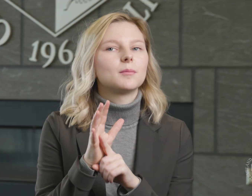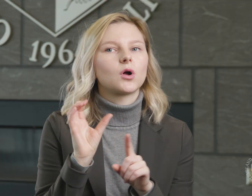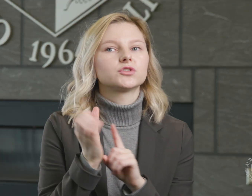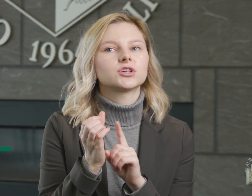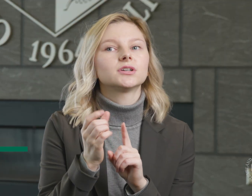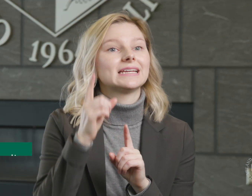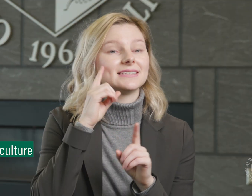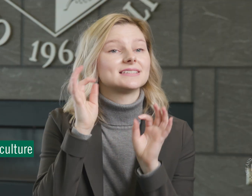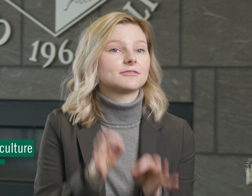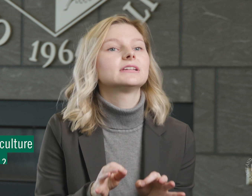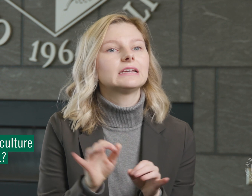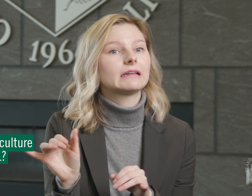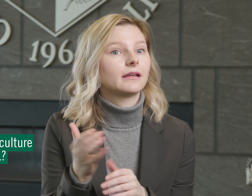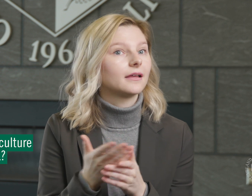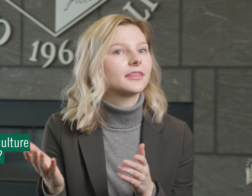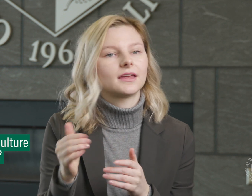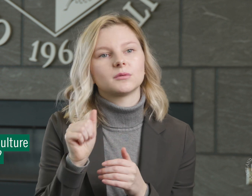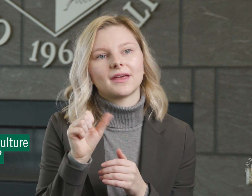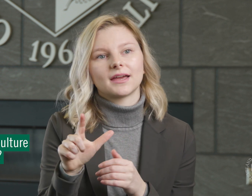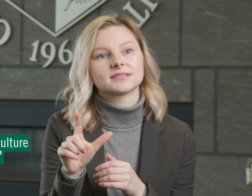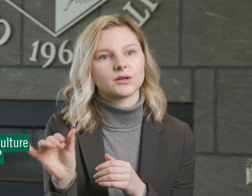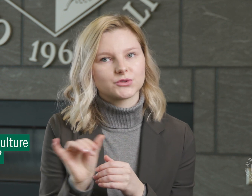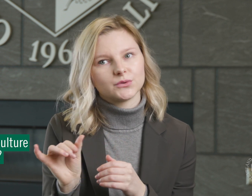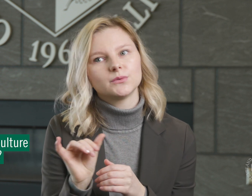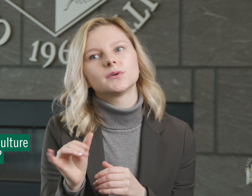Pop culture is definitely a thing with ASL too it's